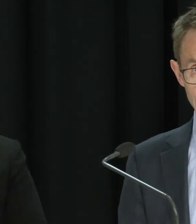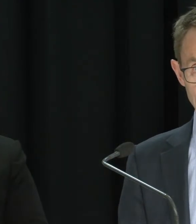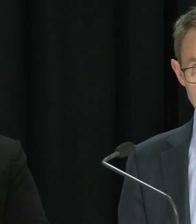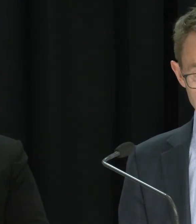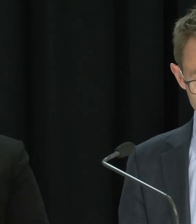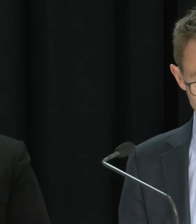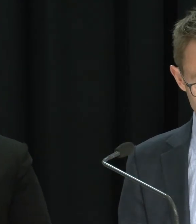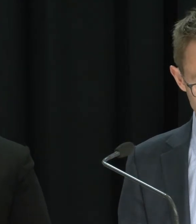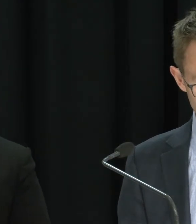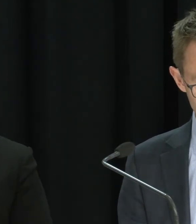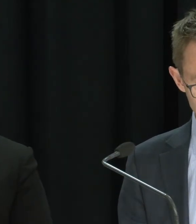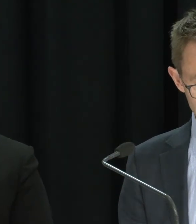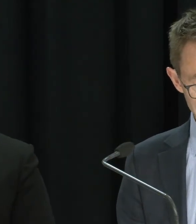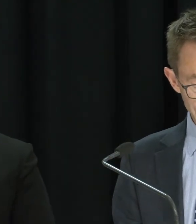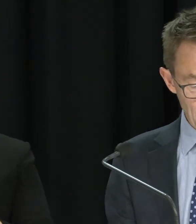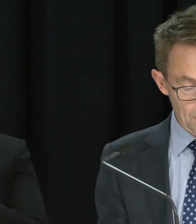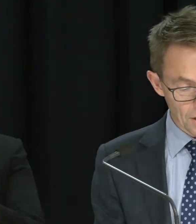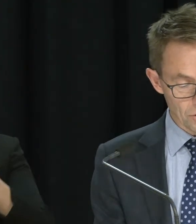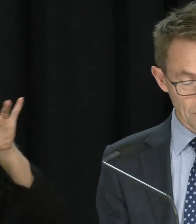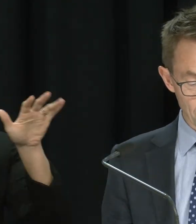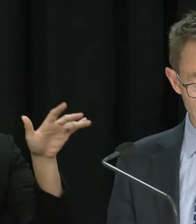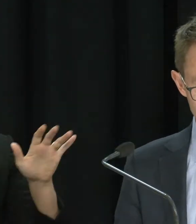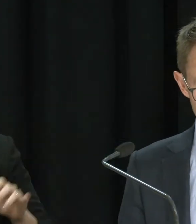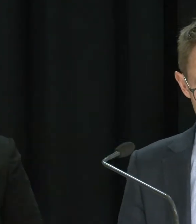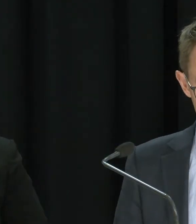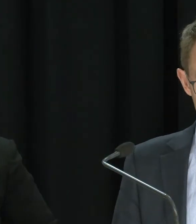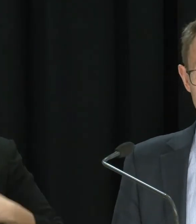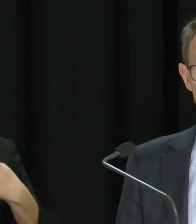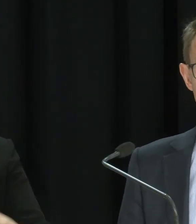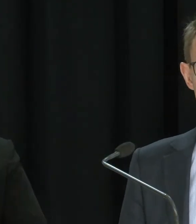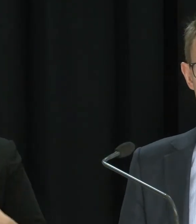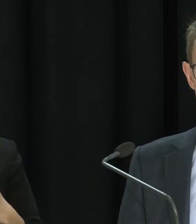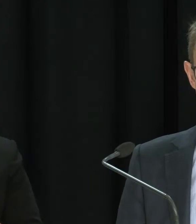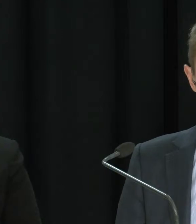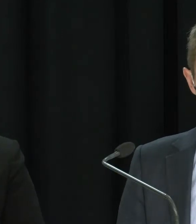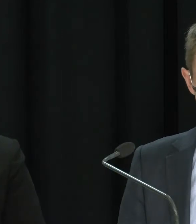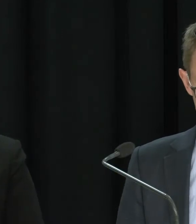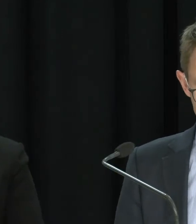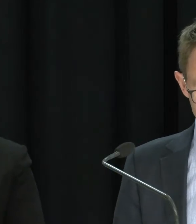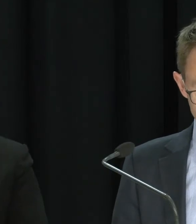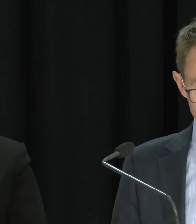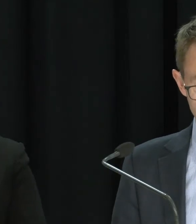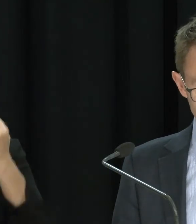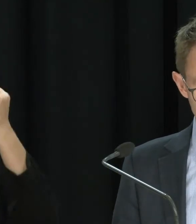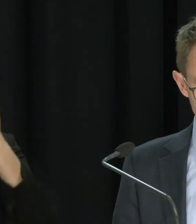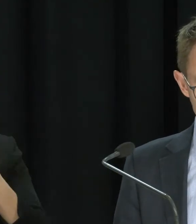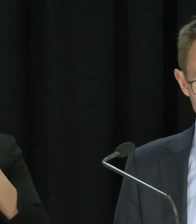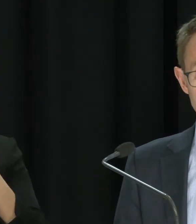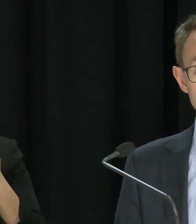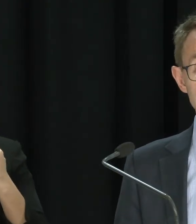Australia - is a stark reminder that the COVID-19 pandemic continues and is